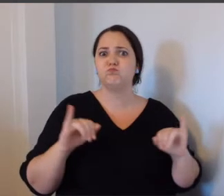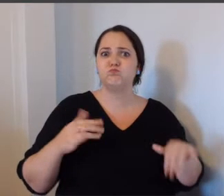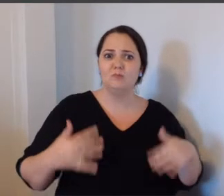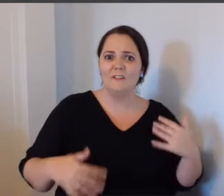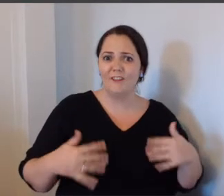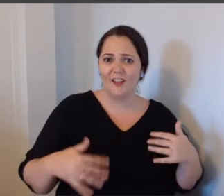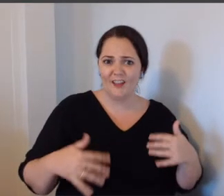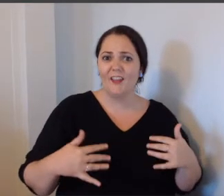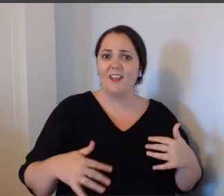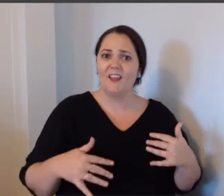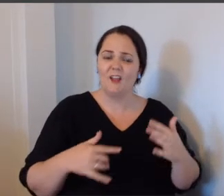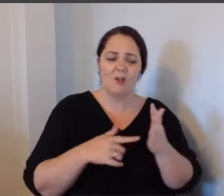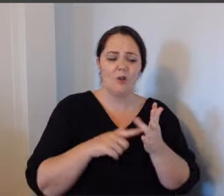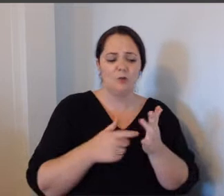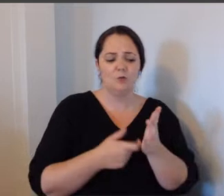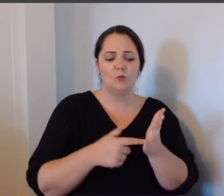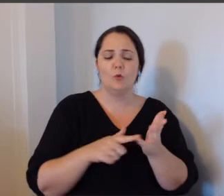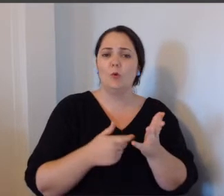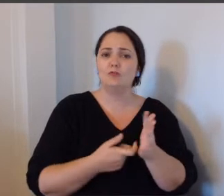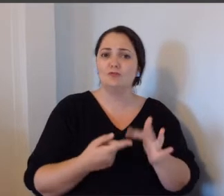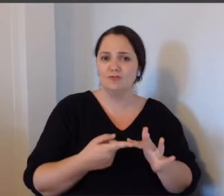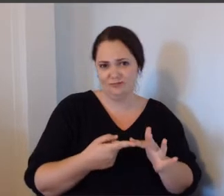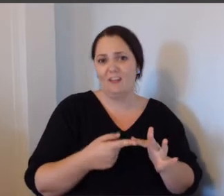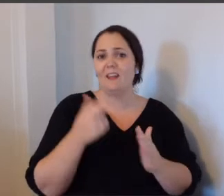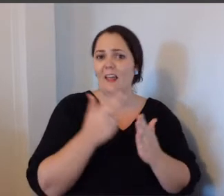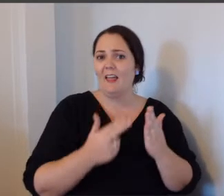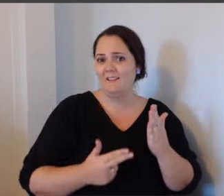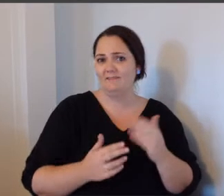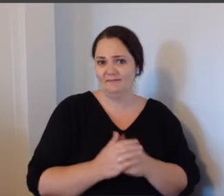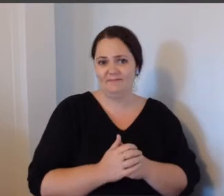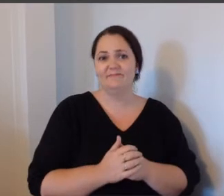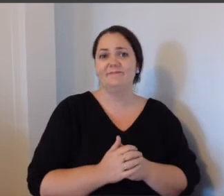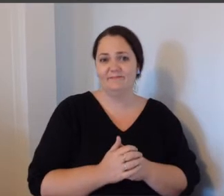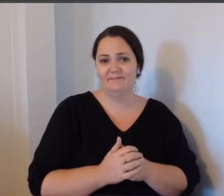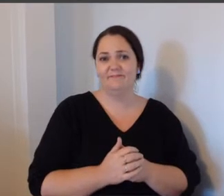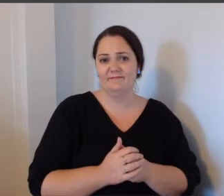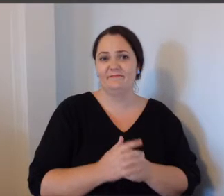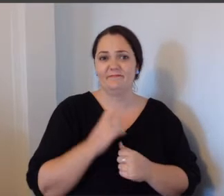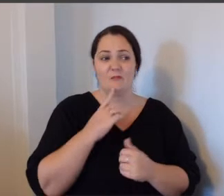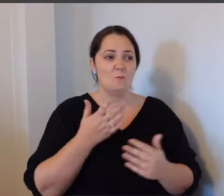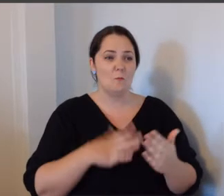is probably no other artist that we associate so closely with these ideas of suffering for